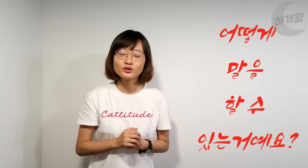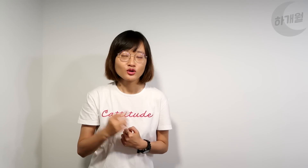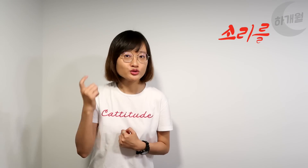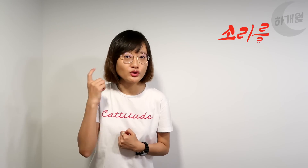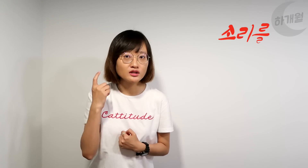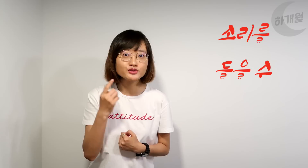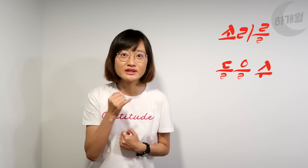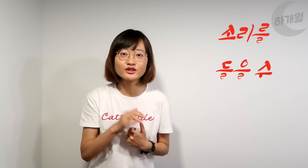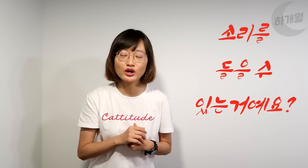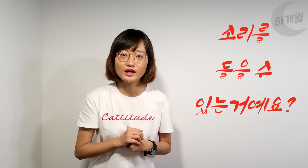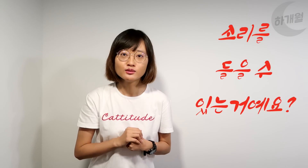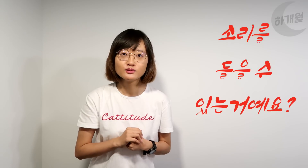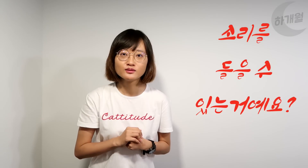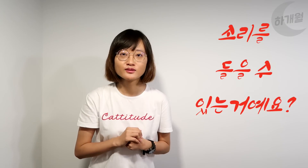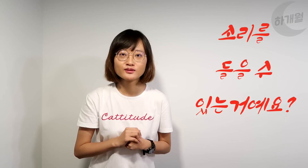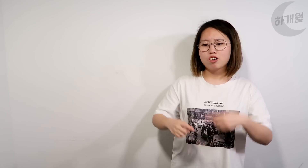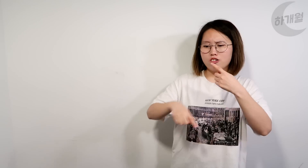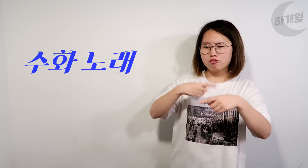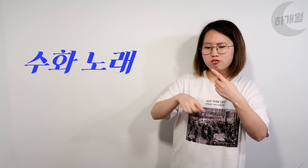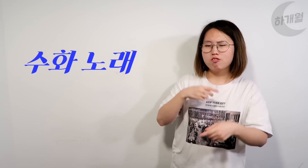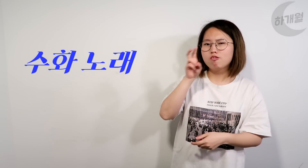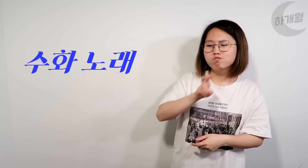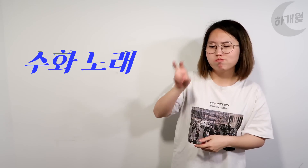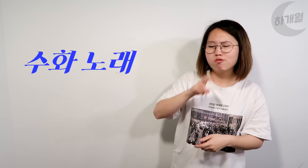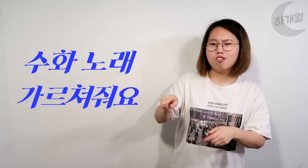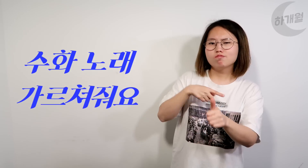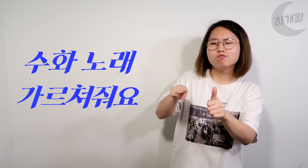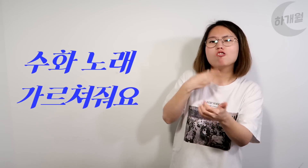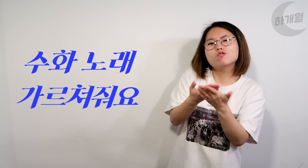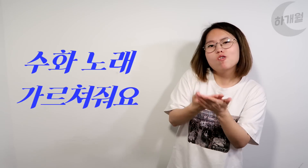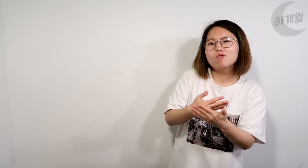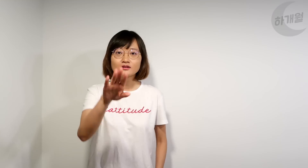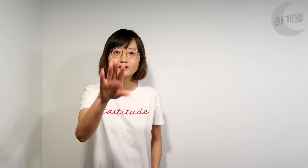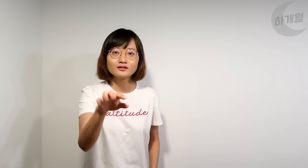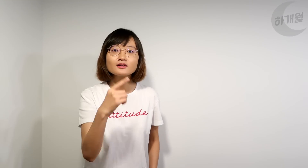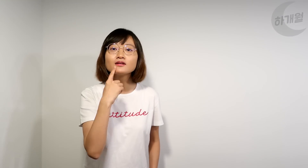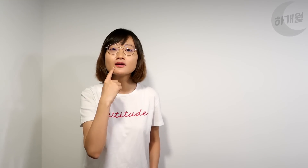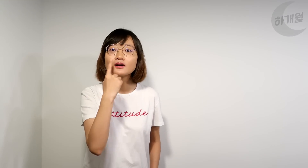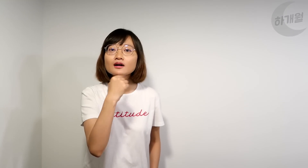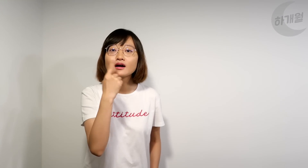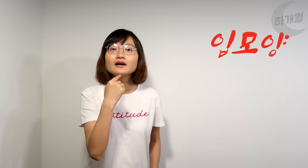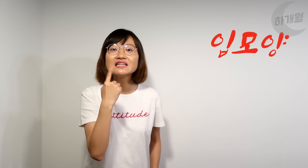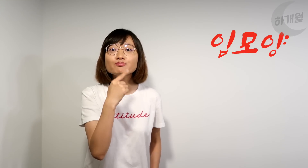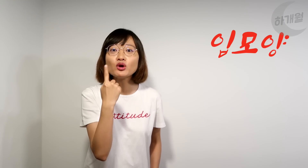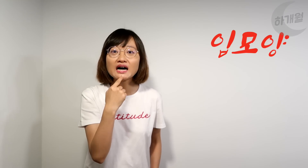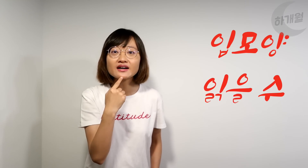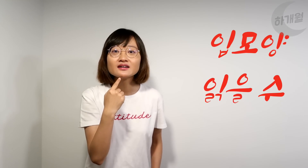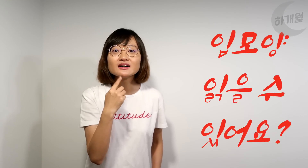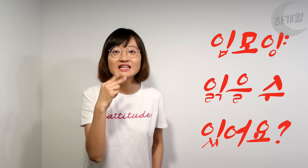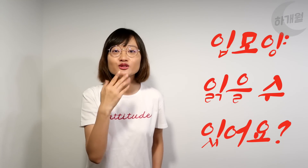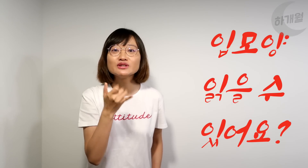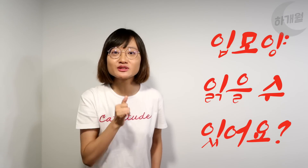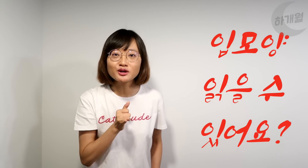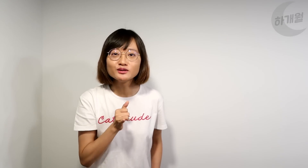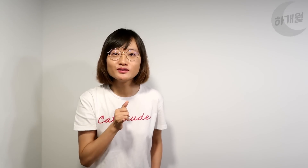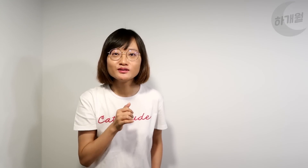Can you hear? Teach me one sign language song. Can you read others’ lip?